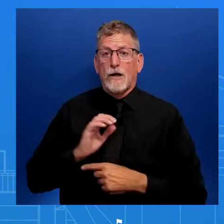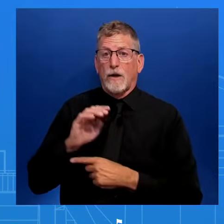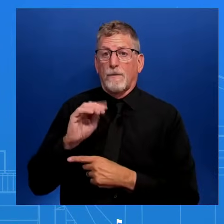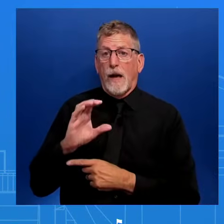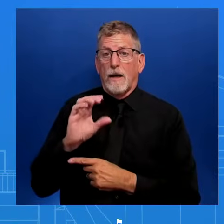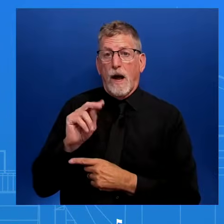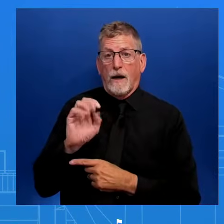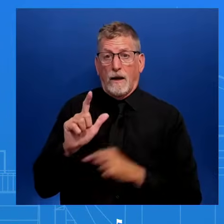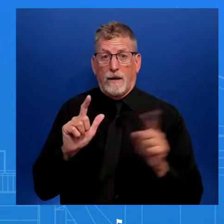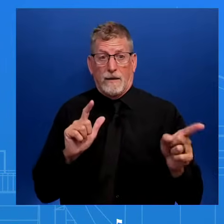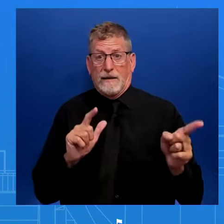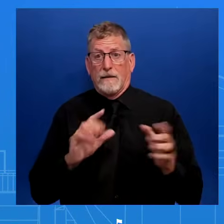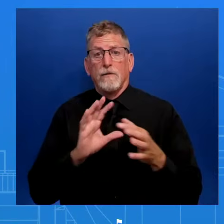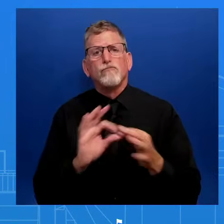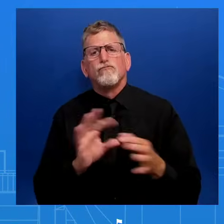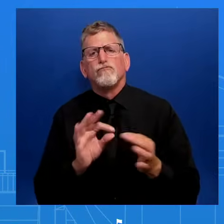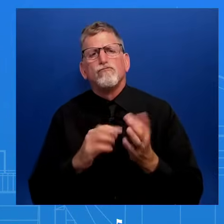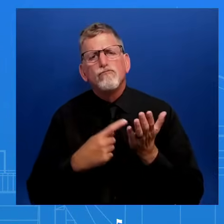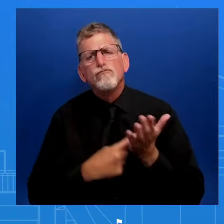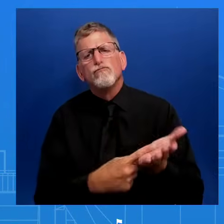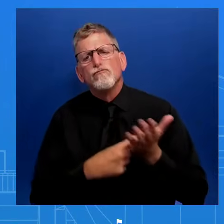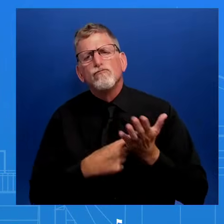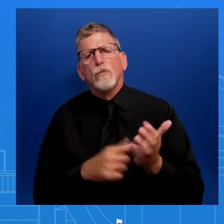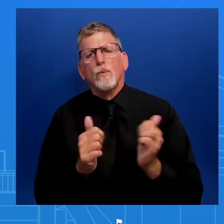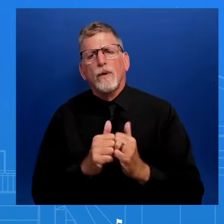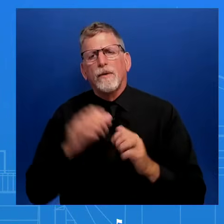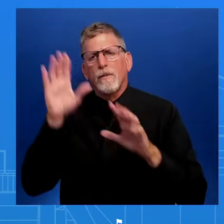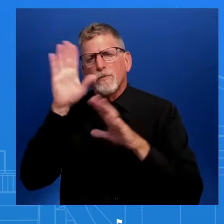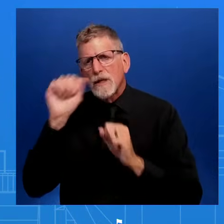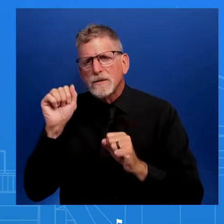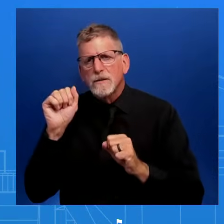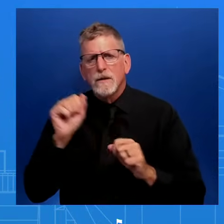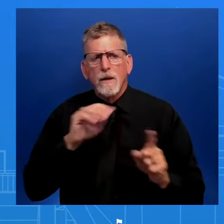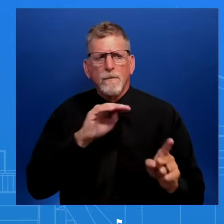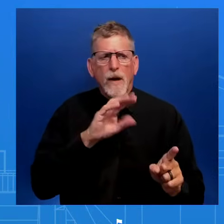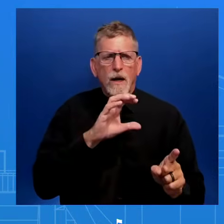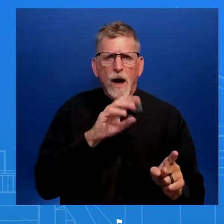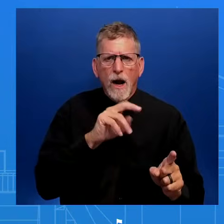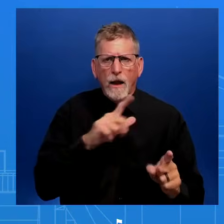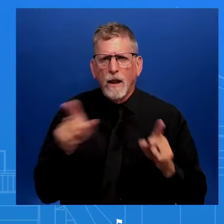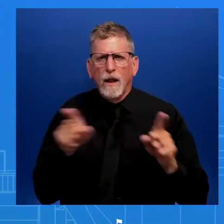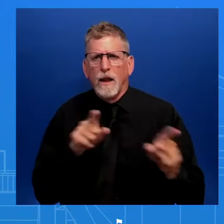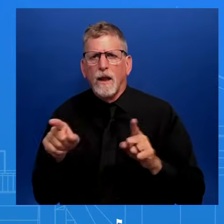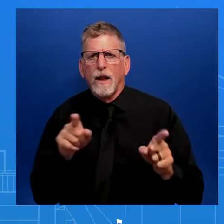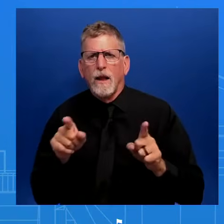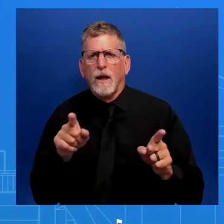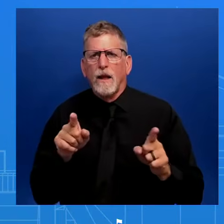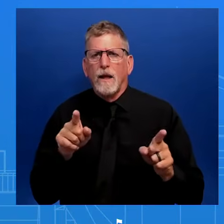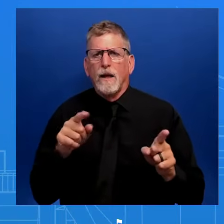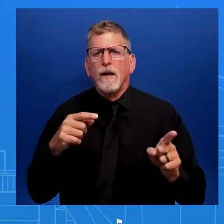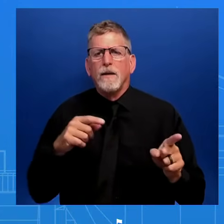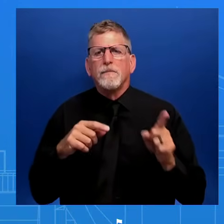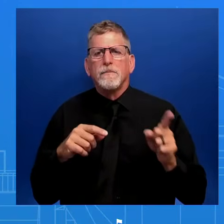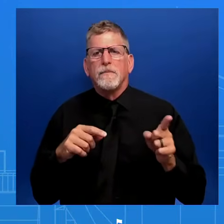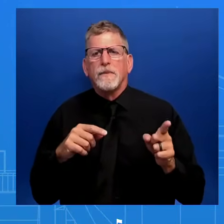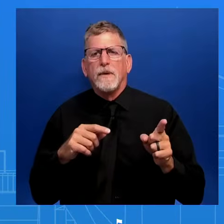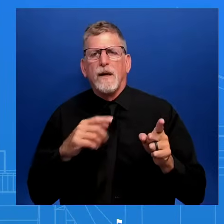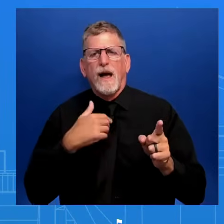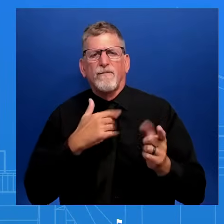You know, CHIPS and Science Act -- we were able to do that in a bipartisan way. You're going to see the President in Maine tomorrow talking about how to bring jobs back to this country,